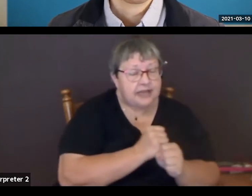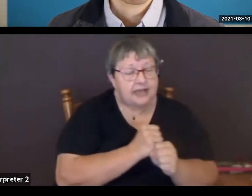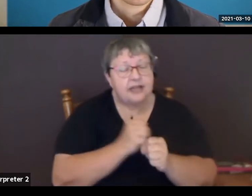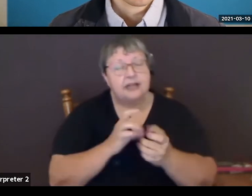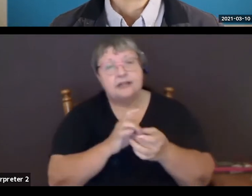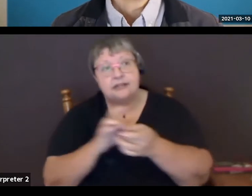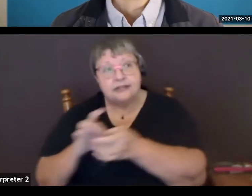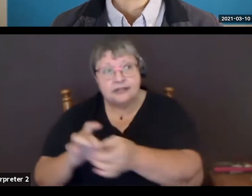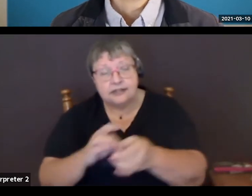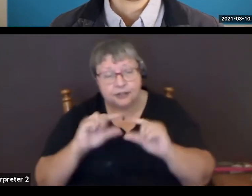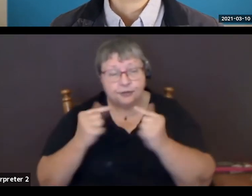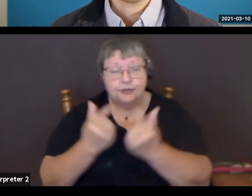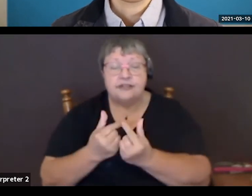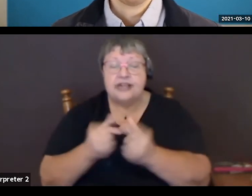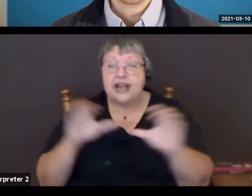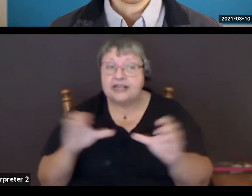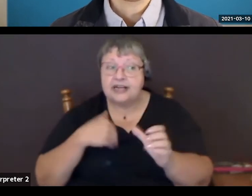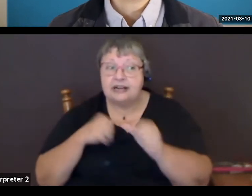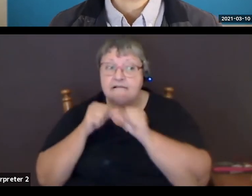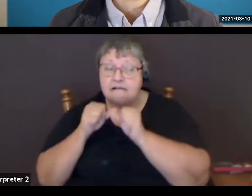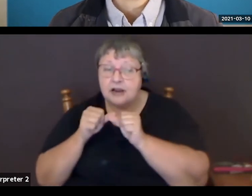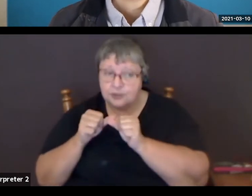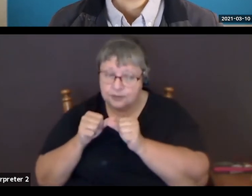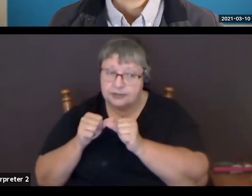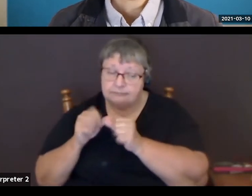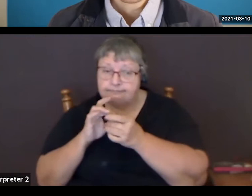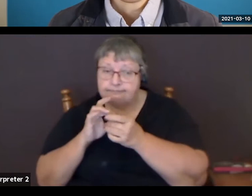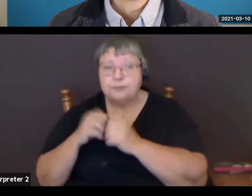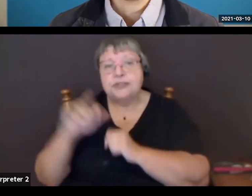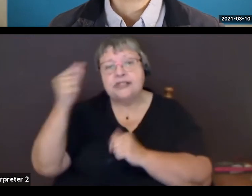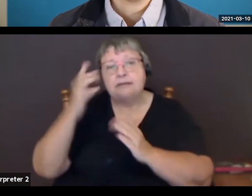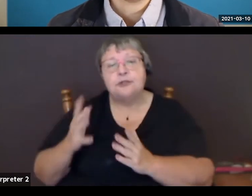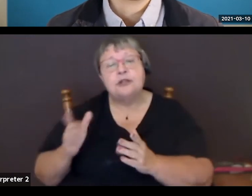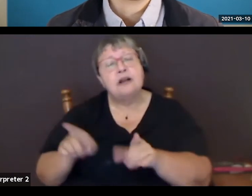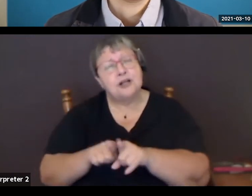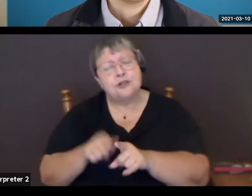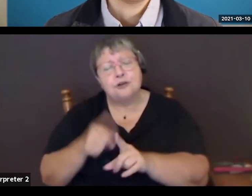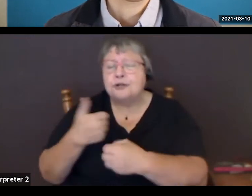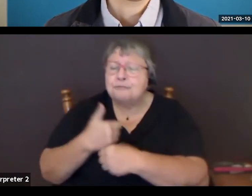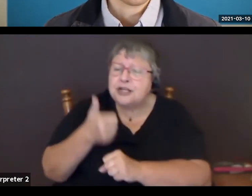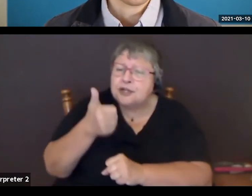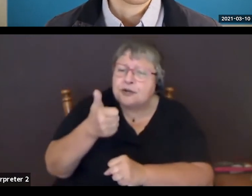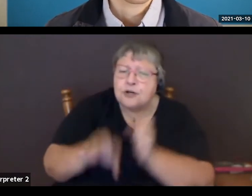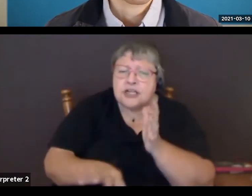I also want to inspire you to make your own discoveries that could help humans live better in the world of algorithms.